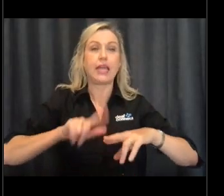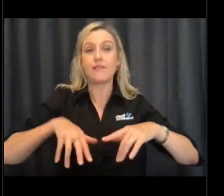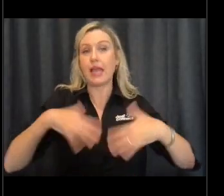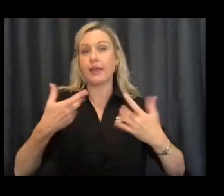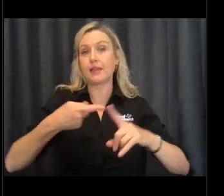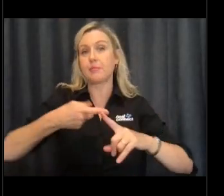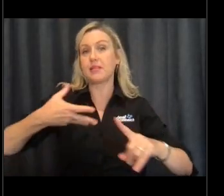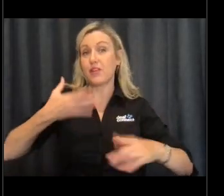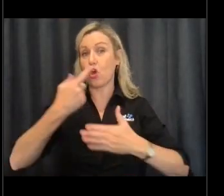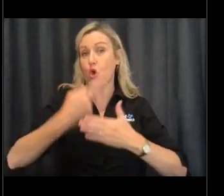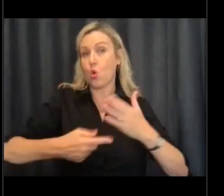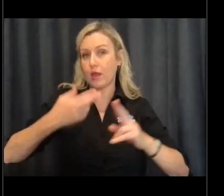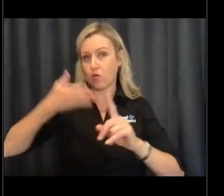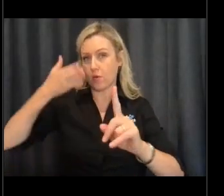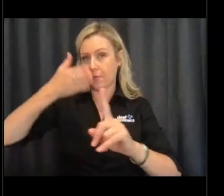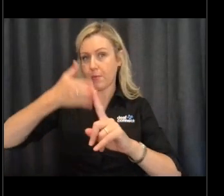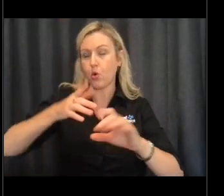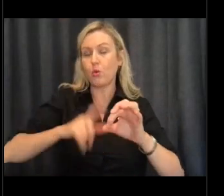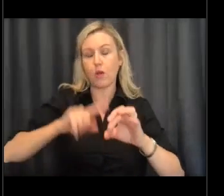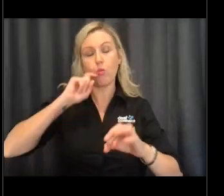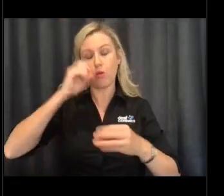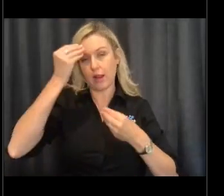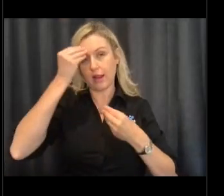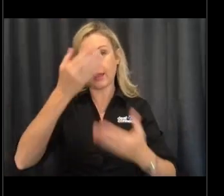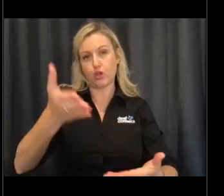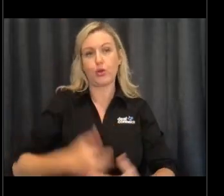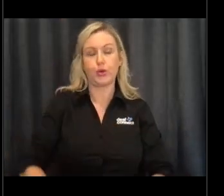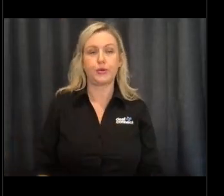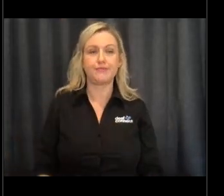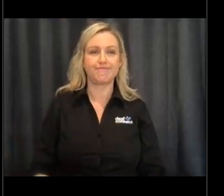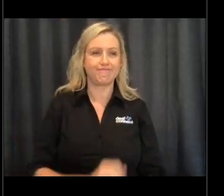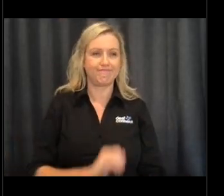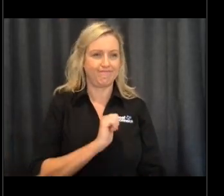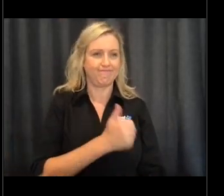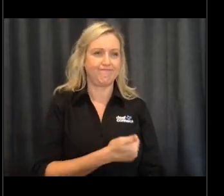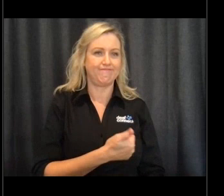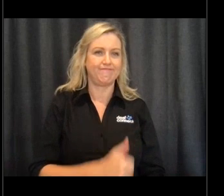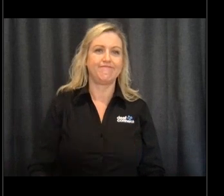as we're going through. Fantastic. Thank you, Paul.